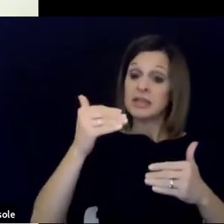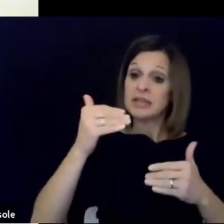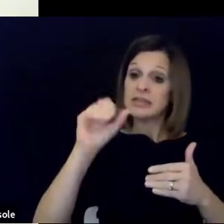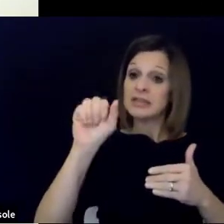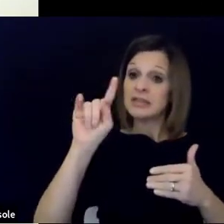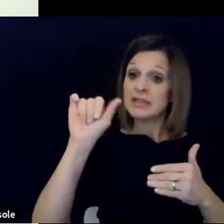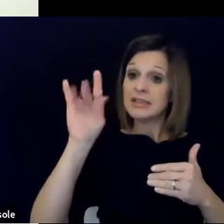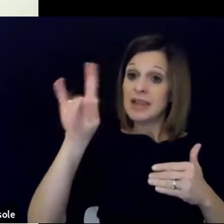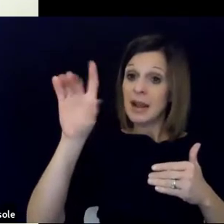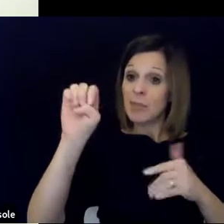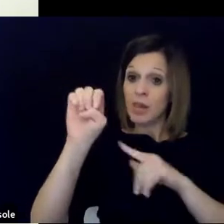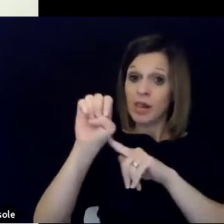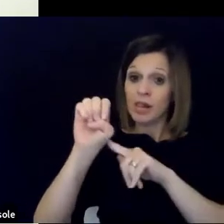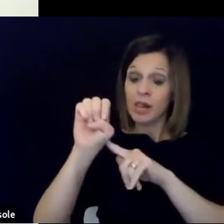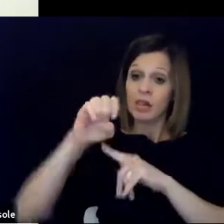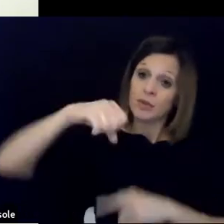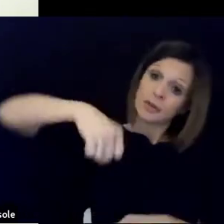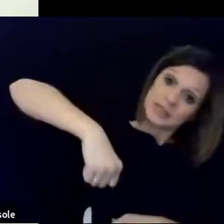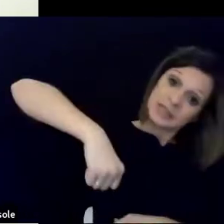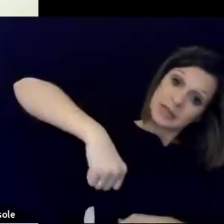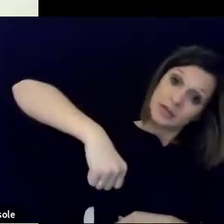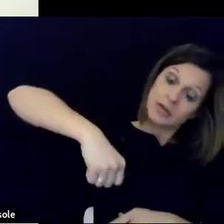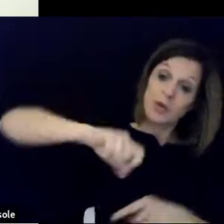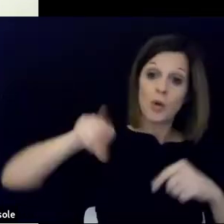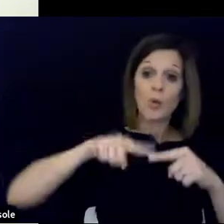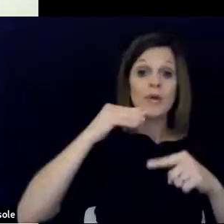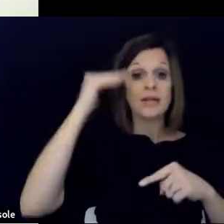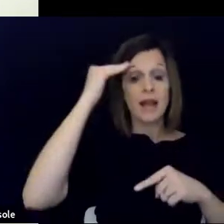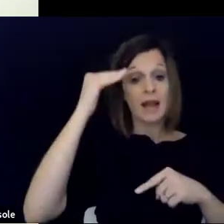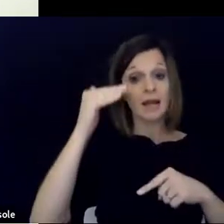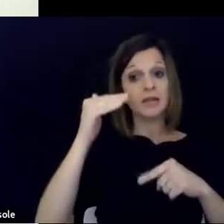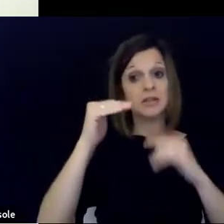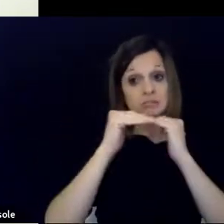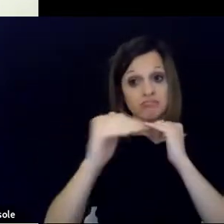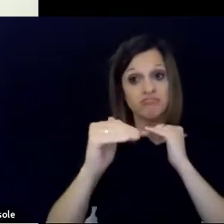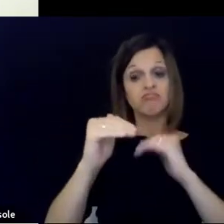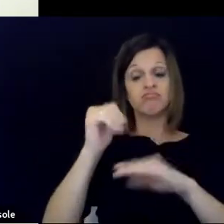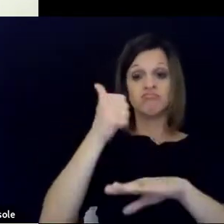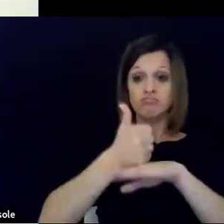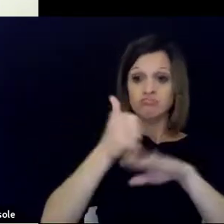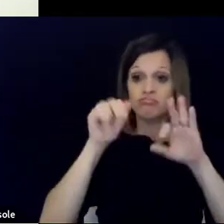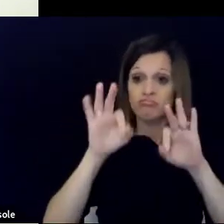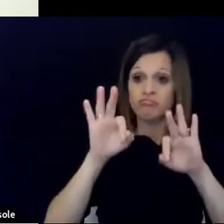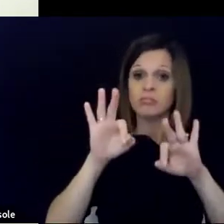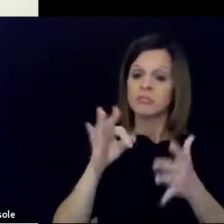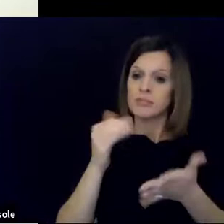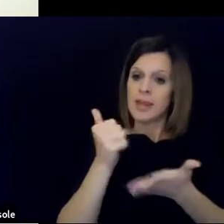When they had to stable, that helps the vision, because one of the problems with vestibular problems is